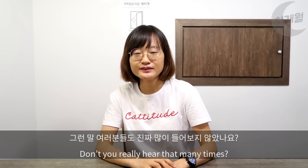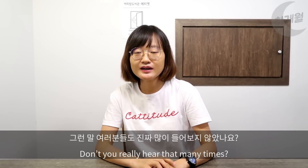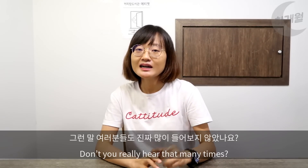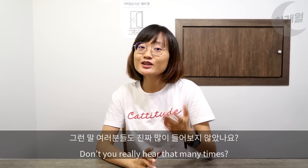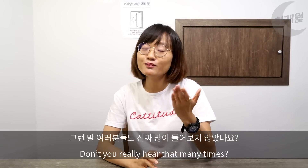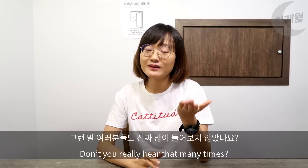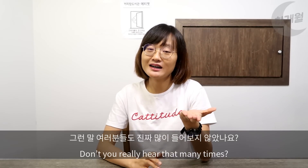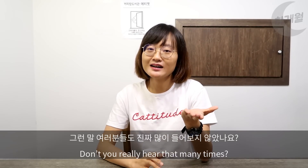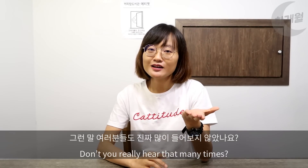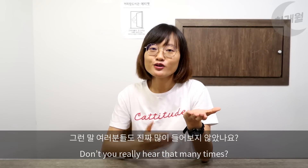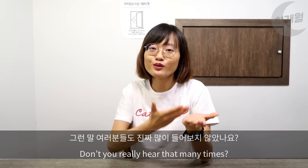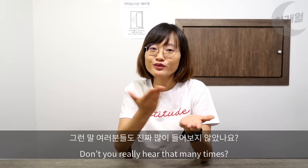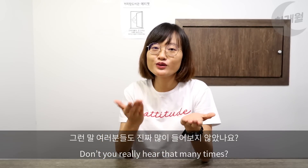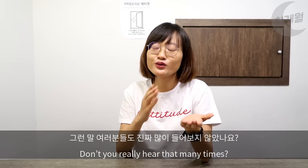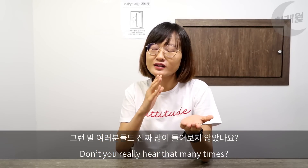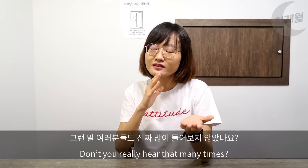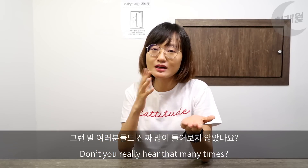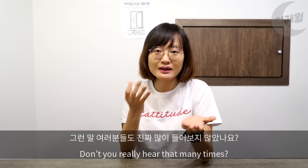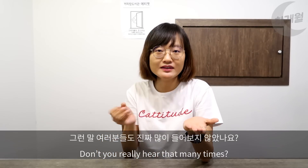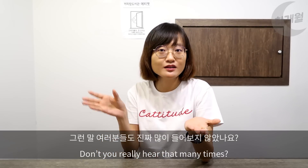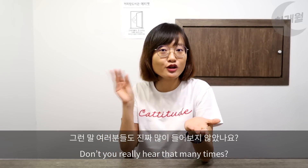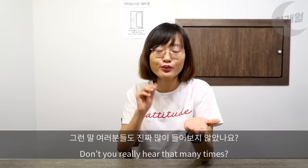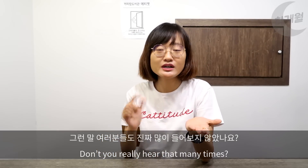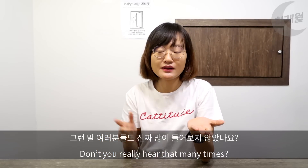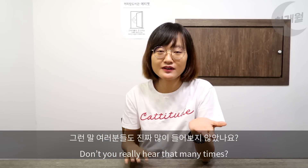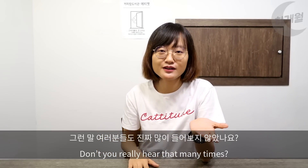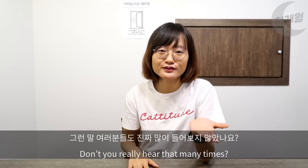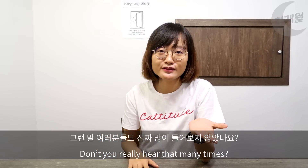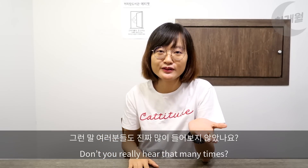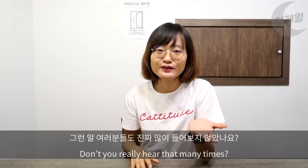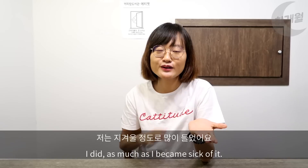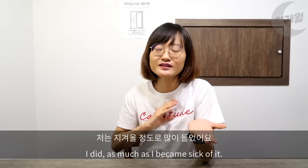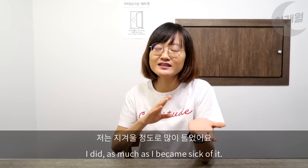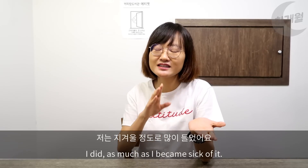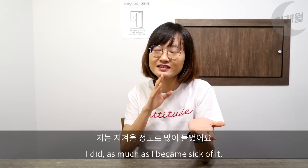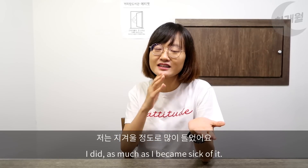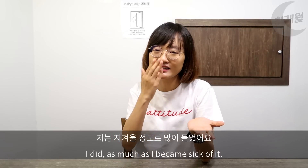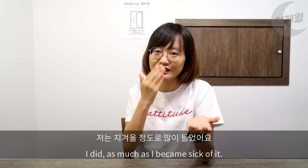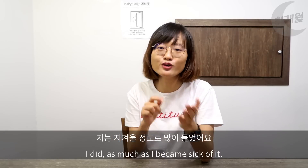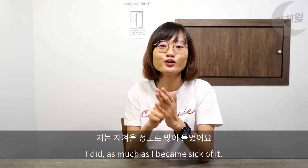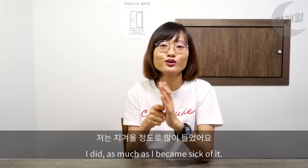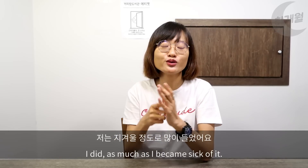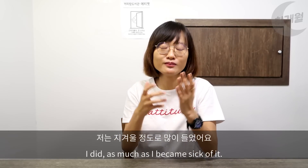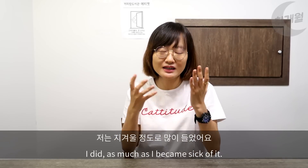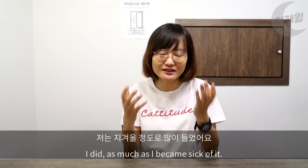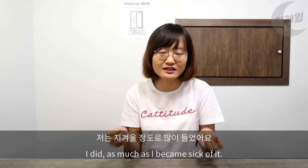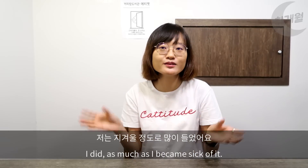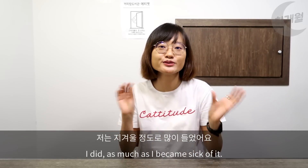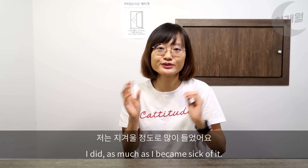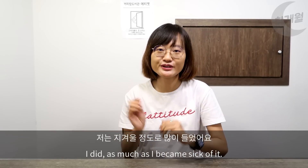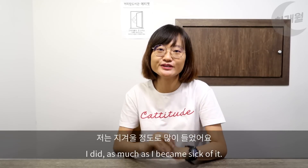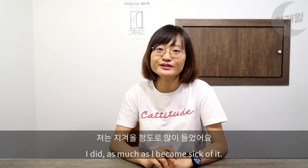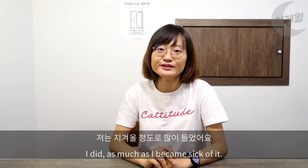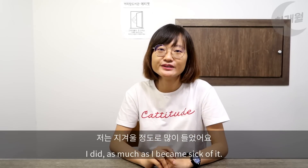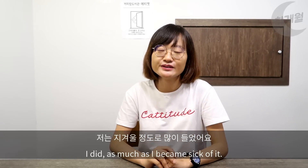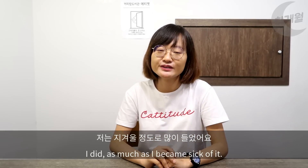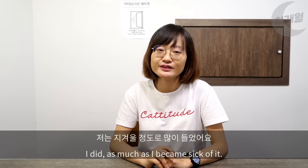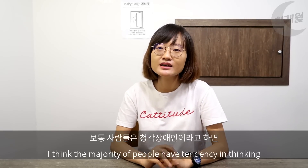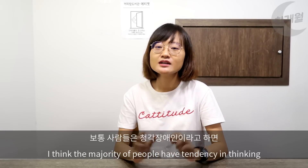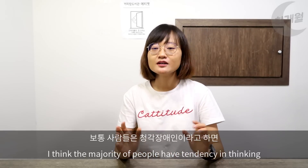Don’t you really hear that many times? I did, as much as I became sick of it.